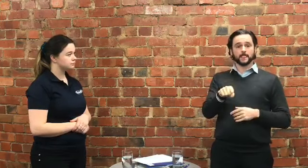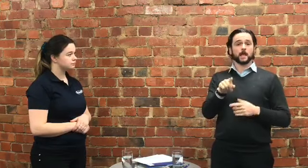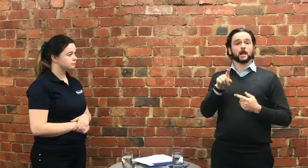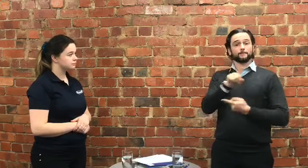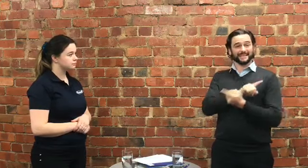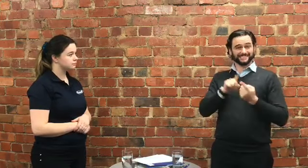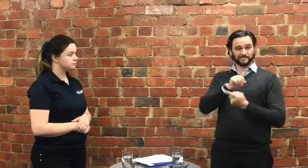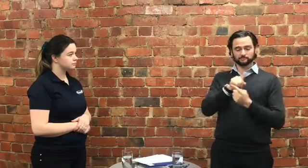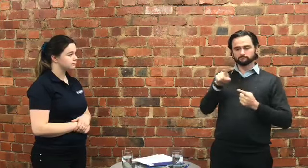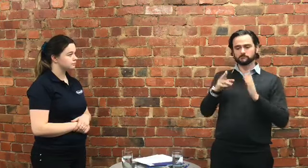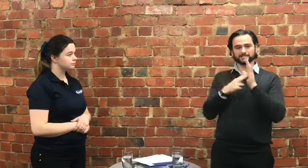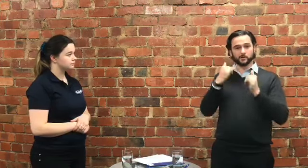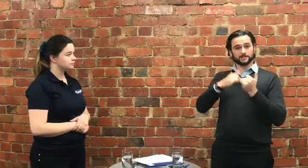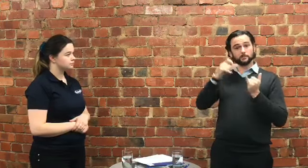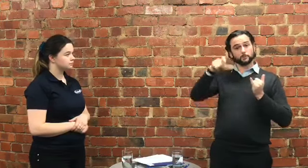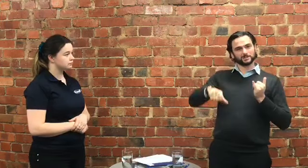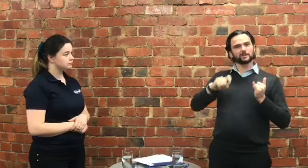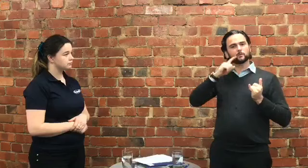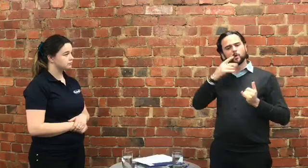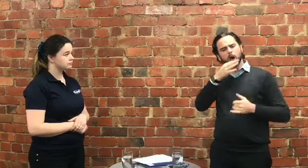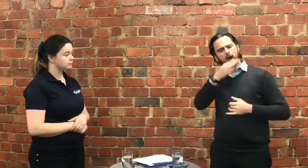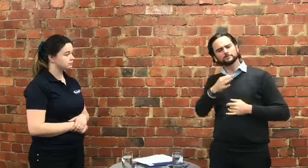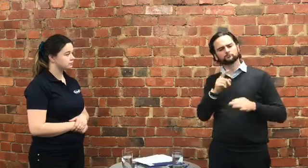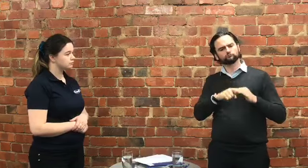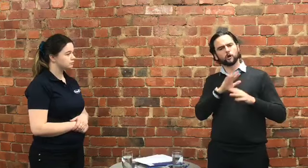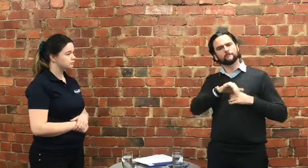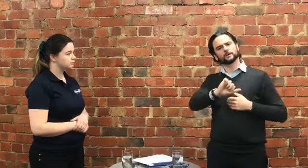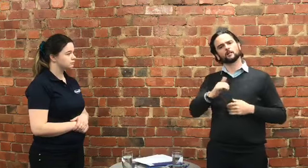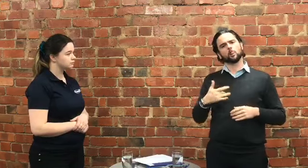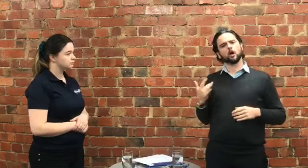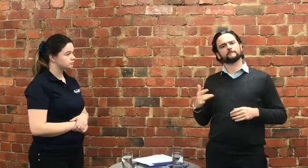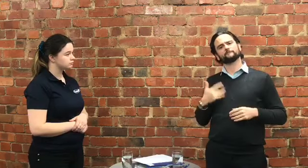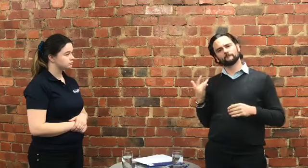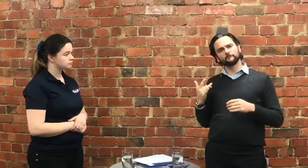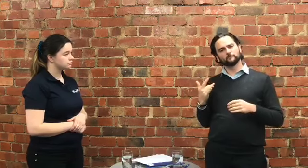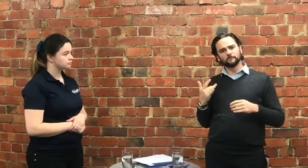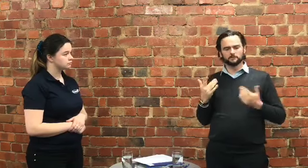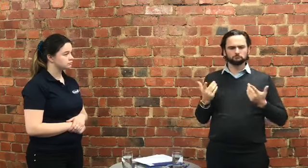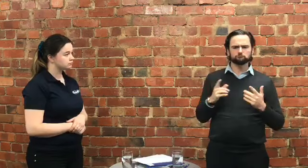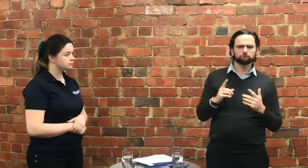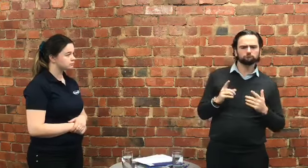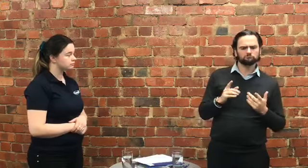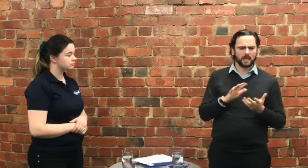So, the meeting itself, the NDIS planner will ask you questions about your life,